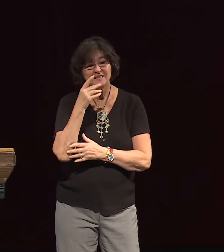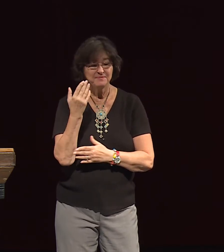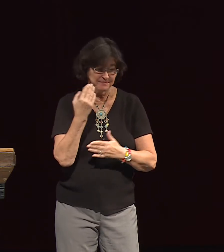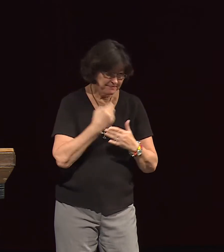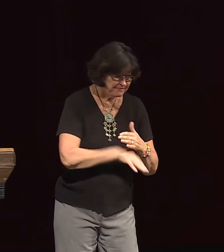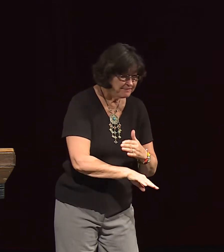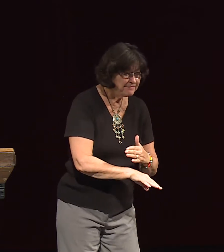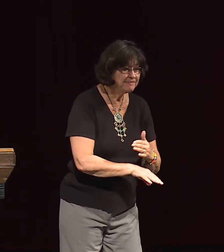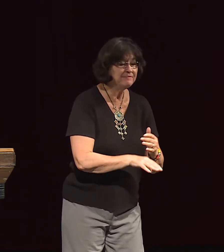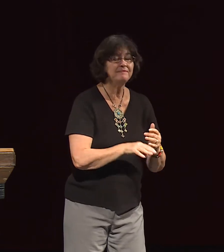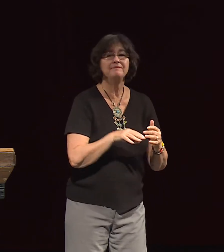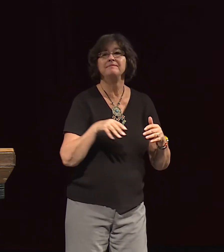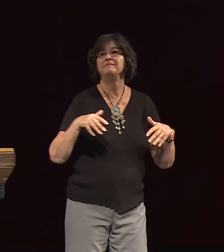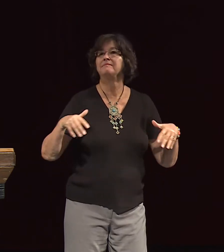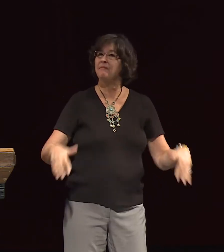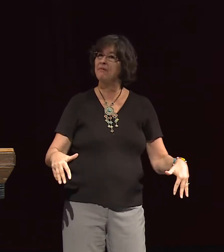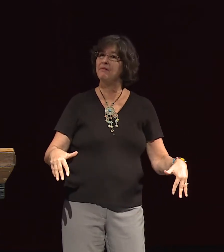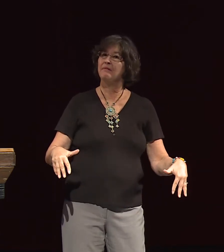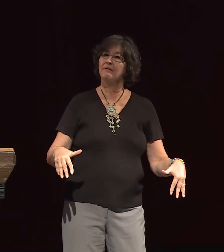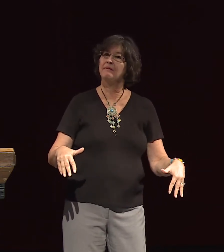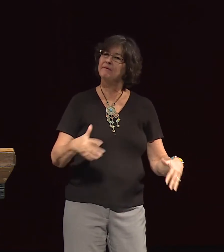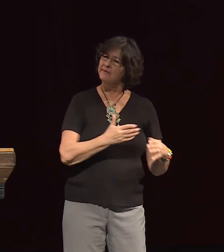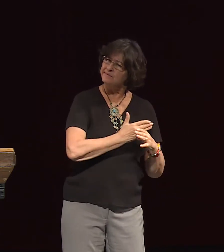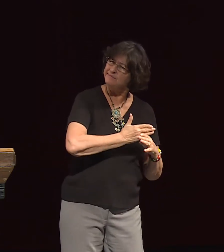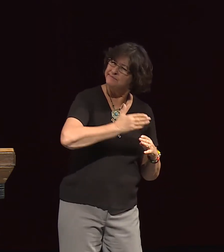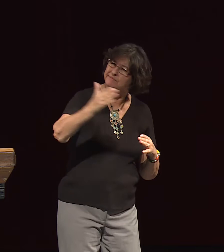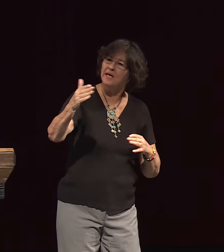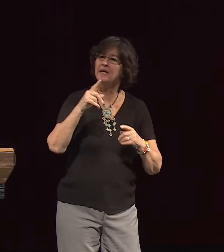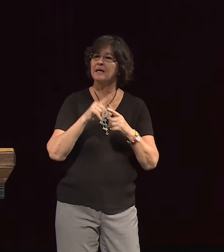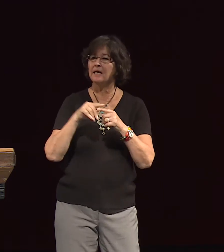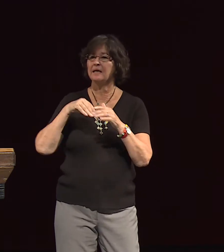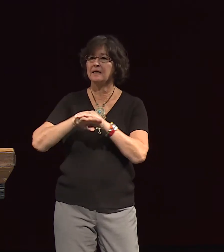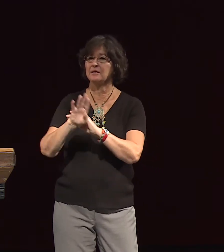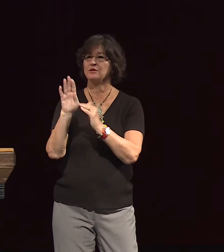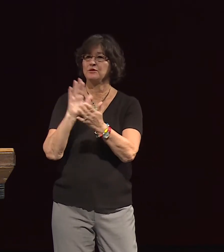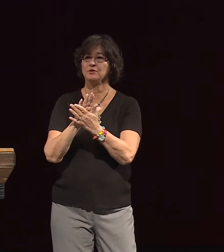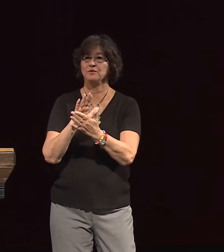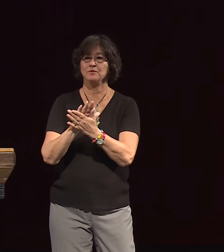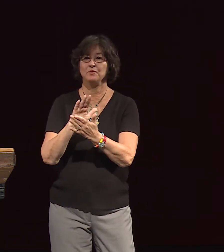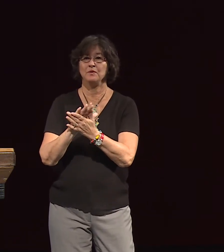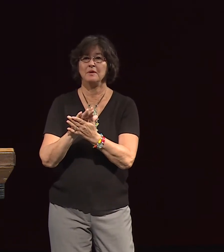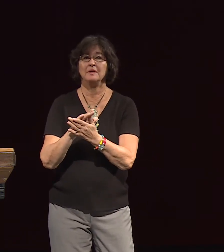Now, we have a lot of deaf children who are being born,